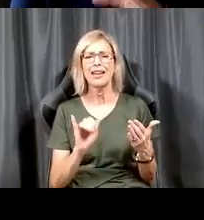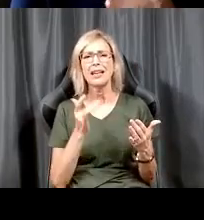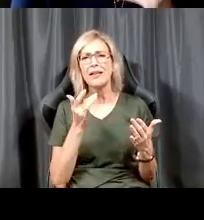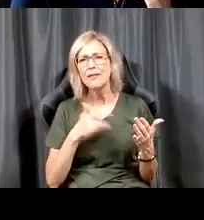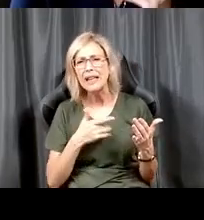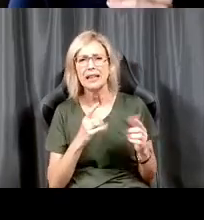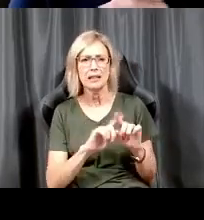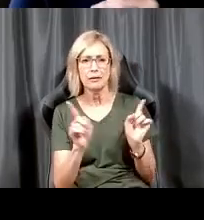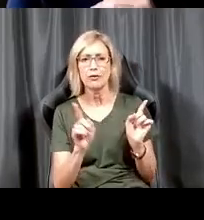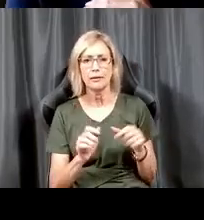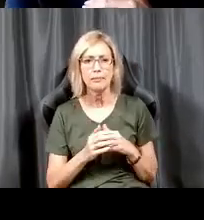Pickles I think those are these.